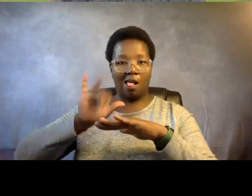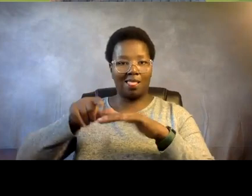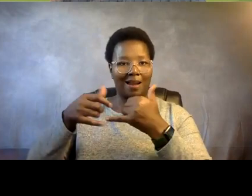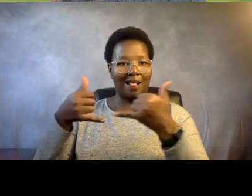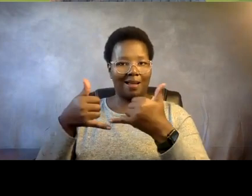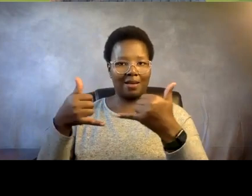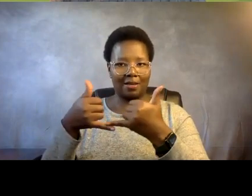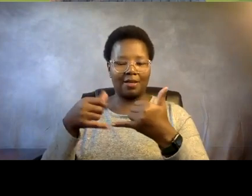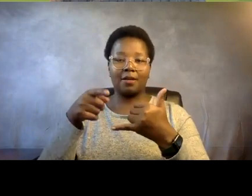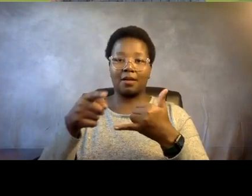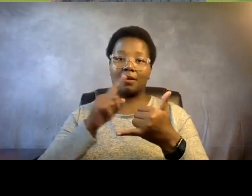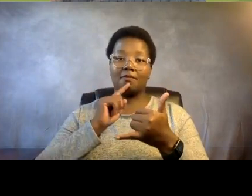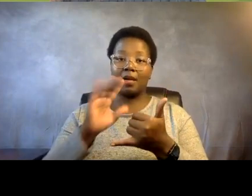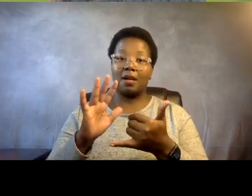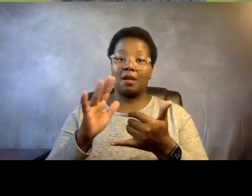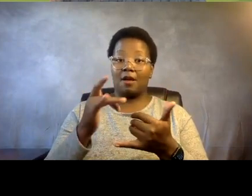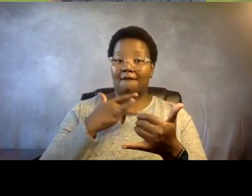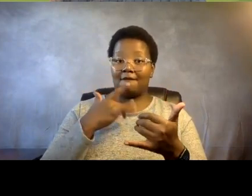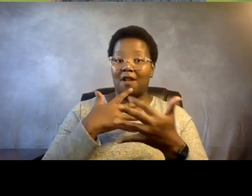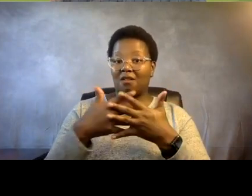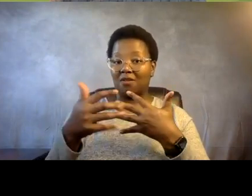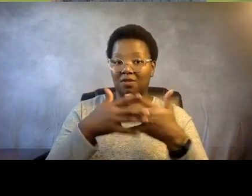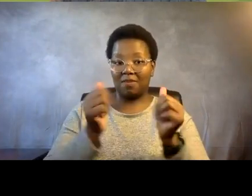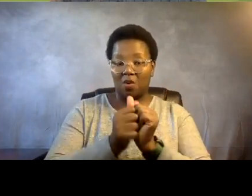and if you're already comfortable with DevTools and you probably use this tab,